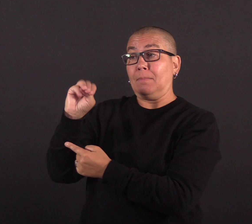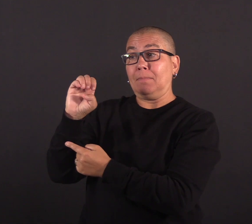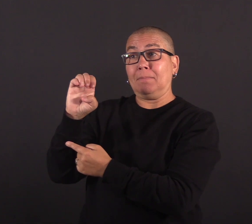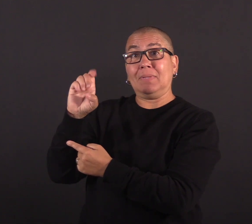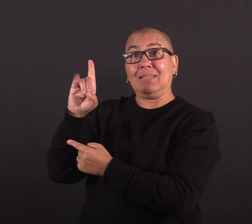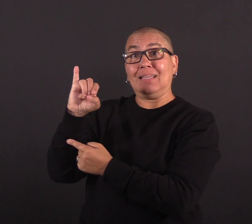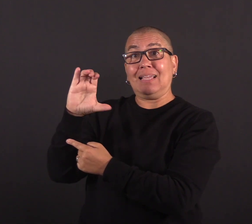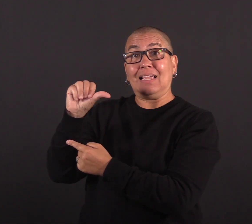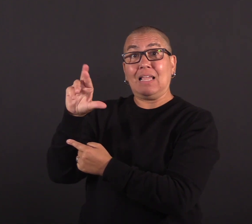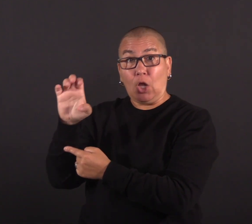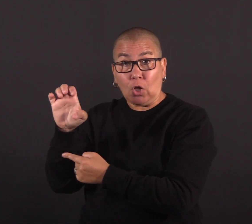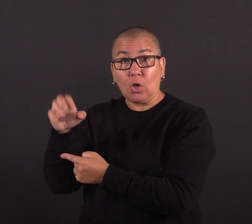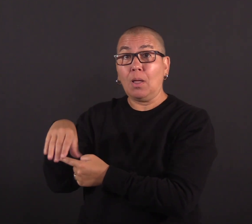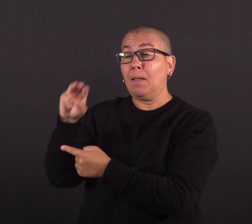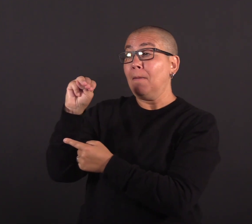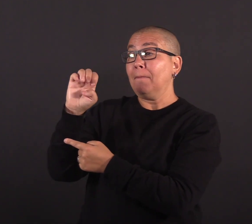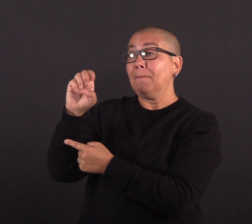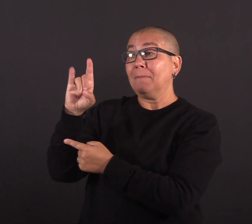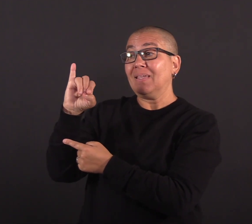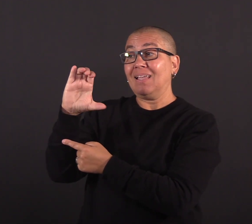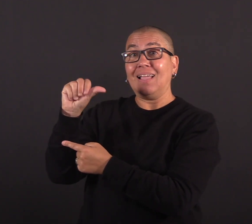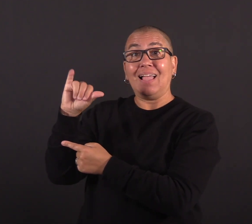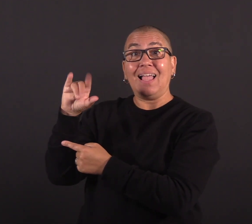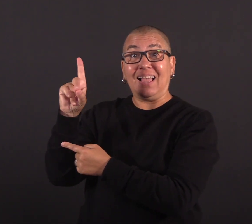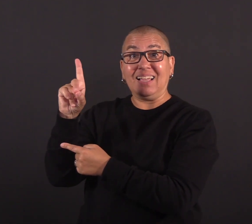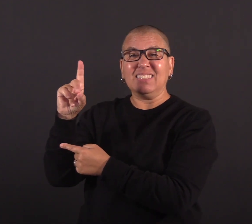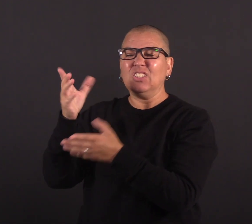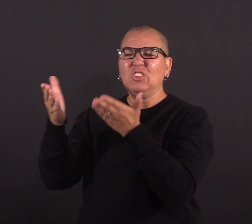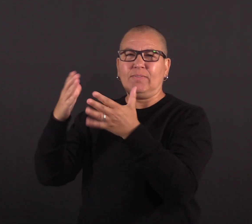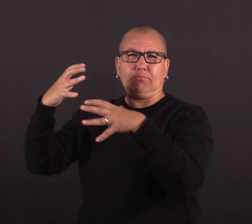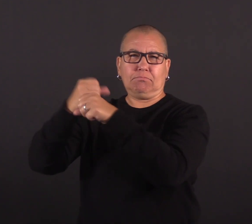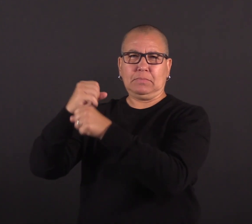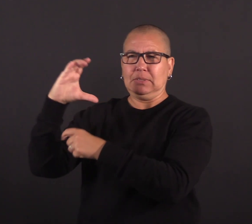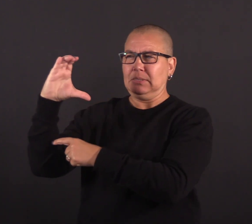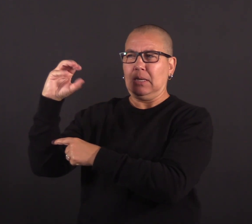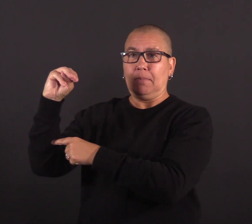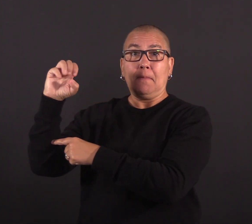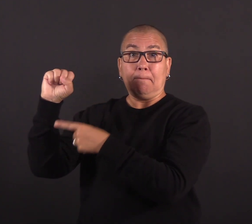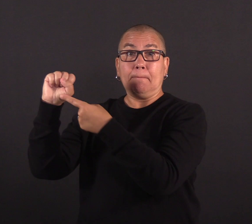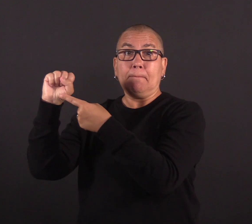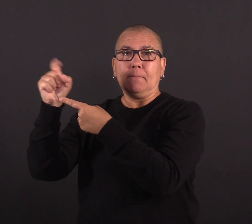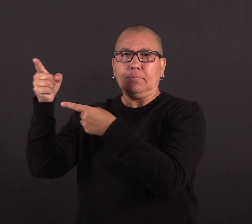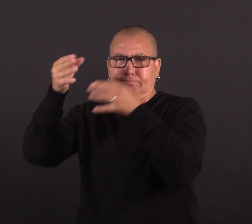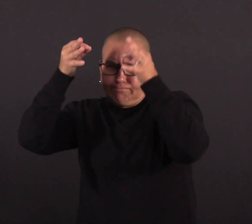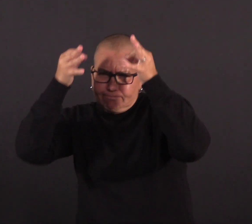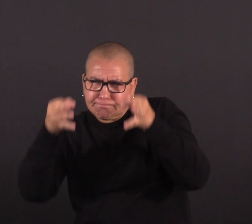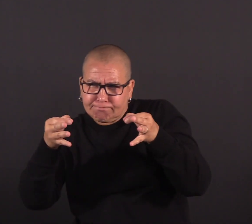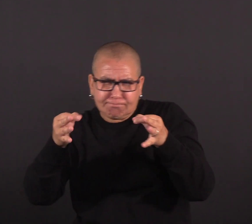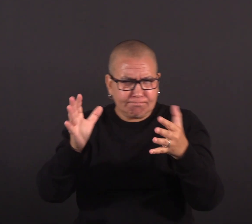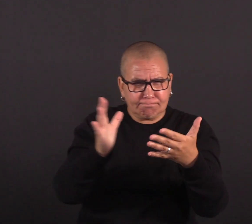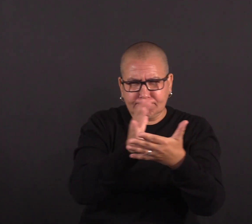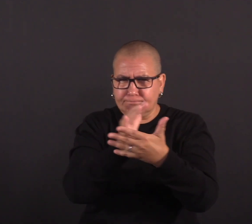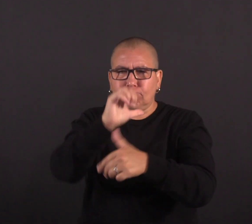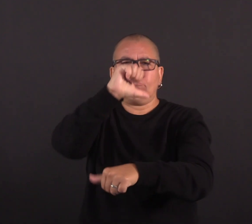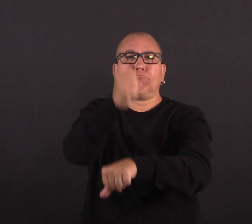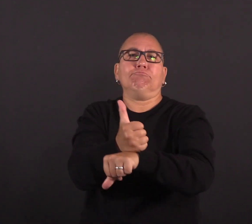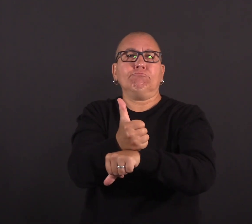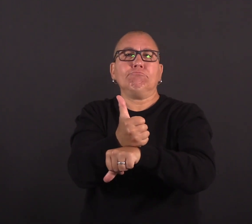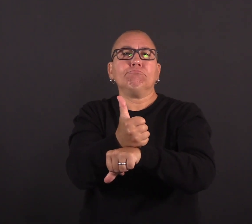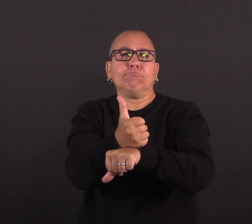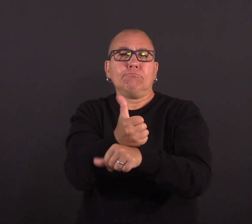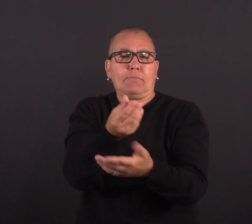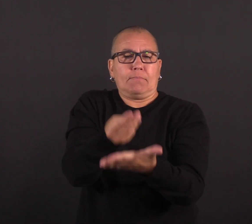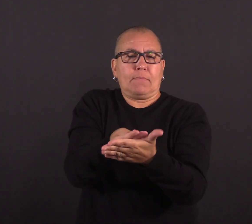based on a regional scale determined by the Centers for Medicare and Medicaid Services (CMS).